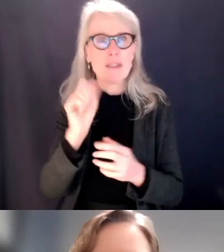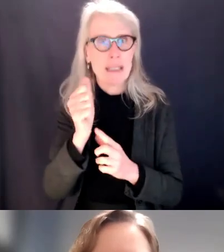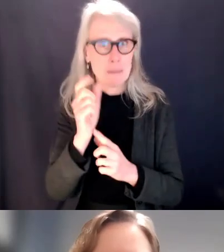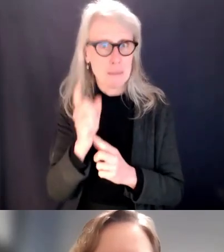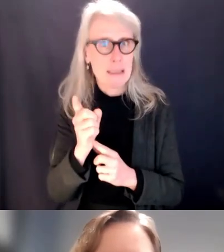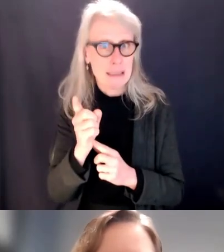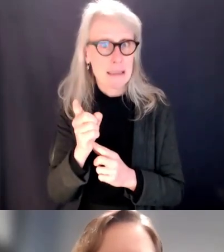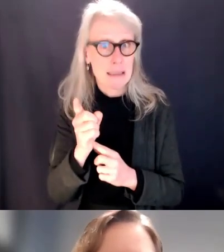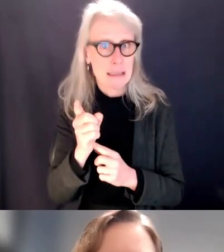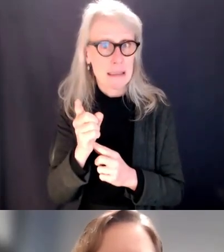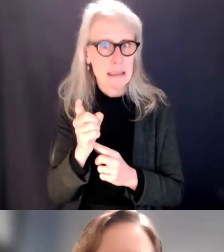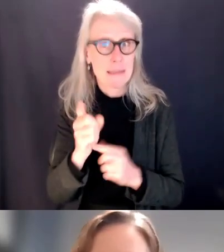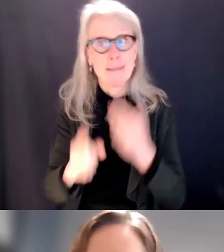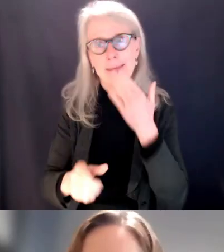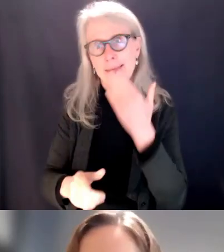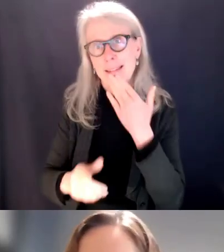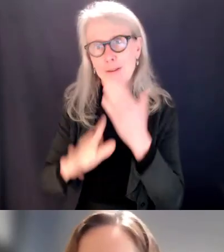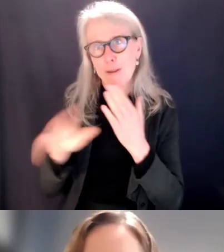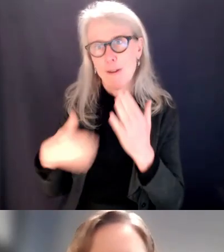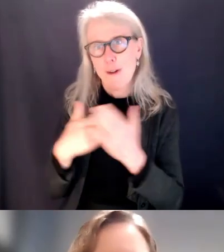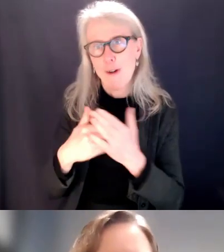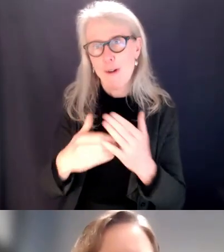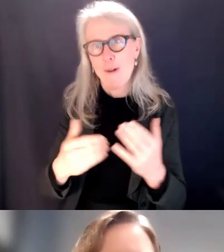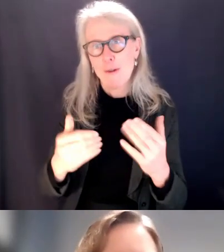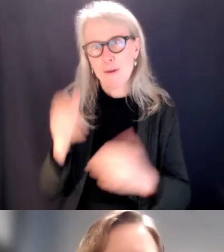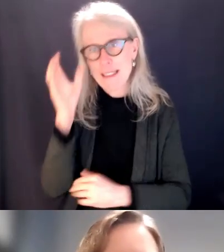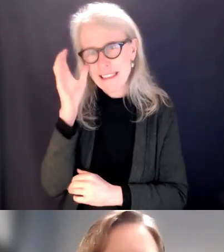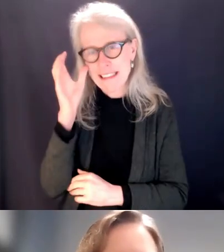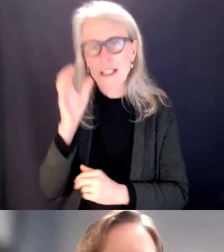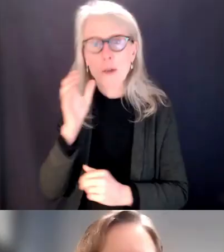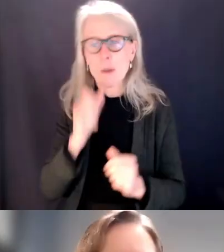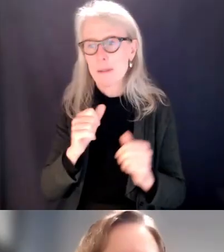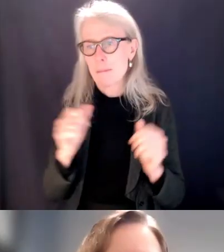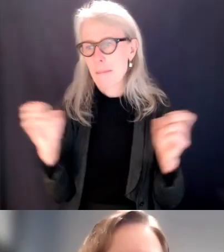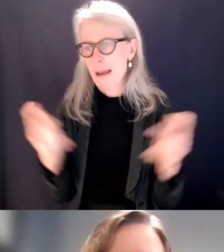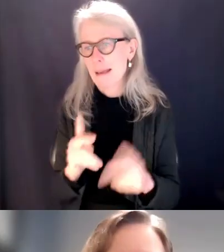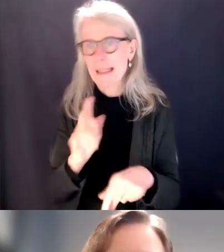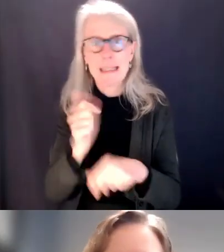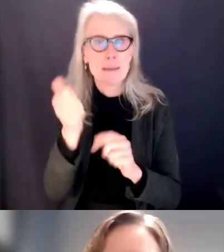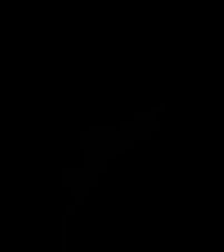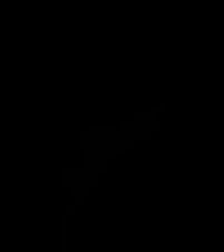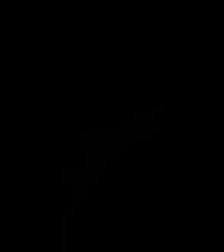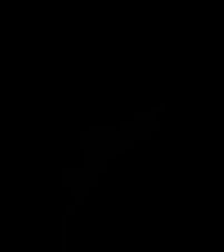uh, thank the viewers and stay tuned and we'll see you in 10. Thank you.